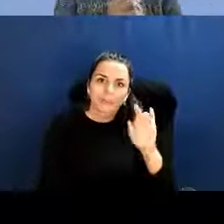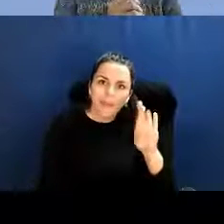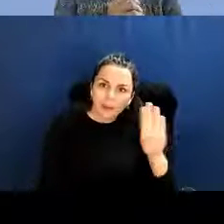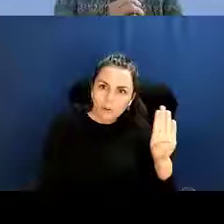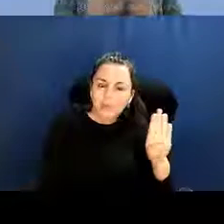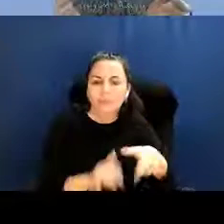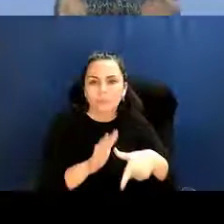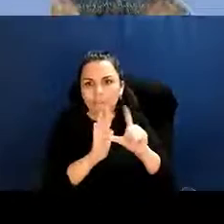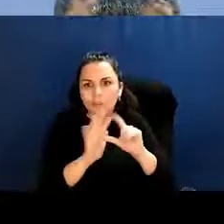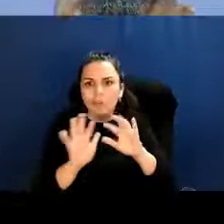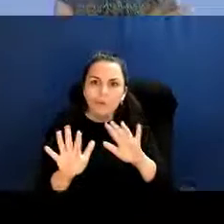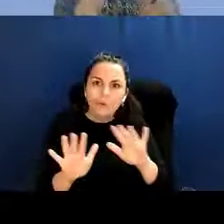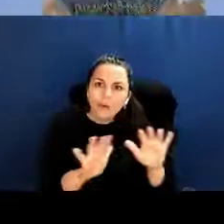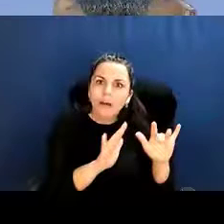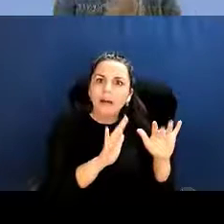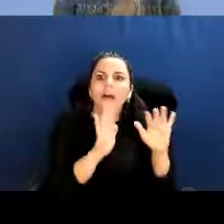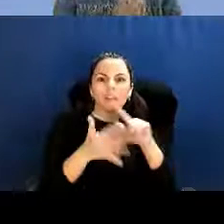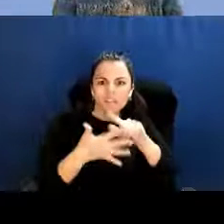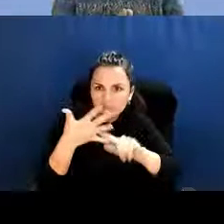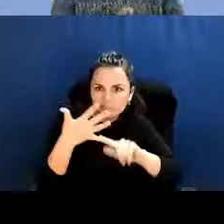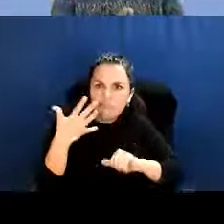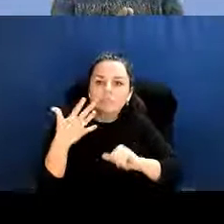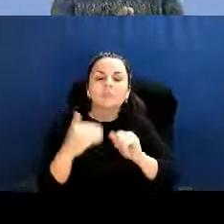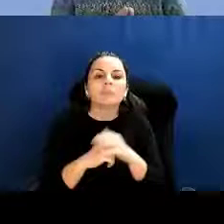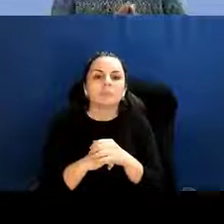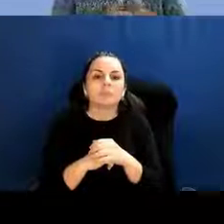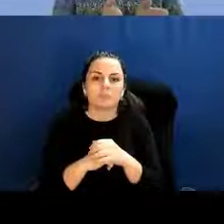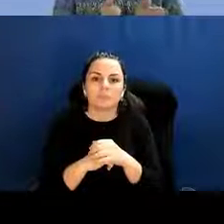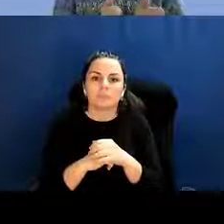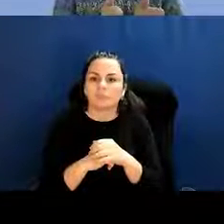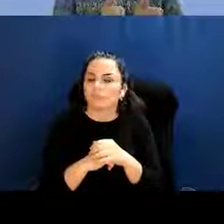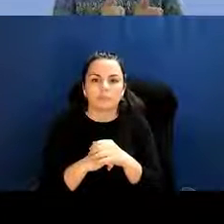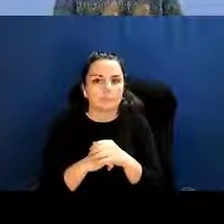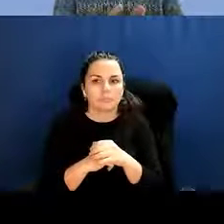and informed consent requirements and so on, they do not apply.